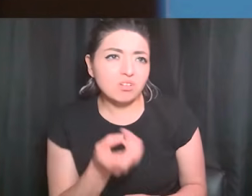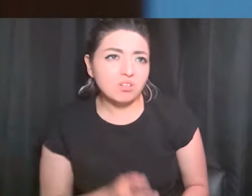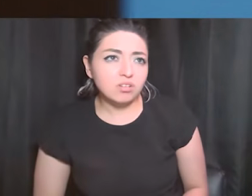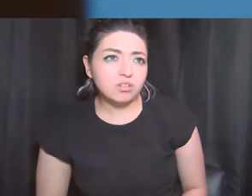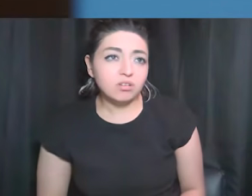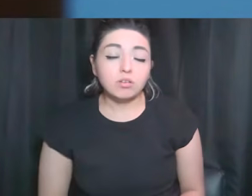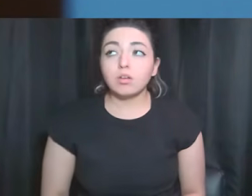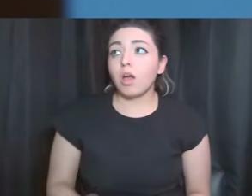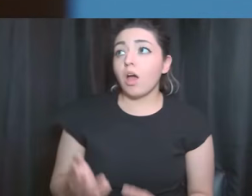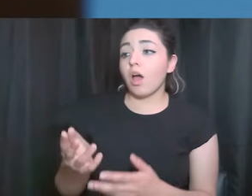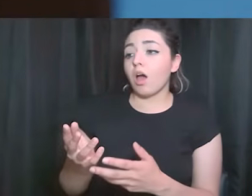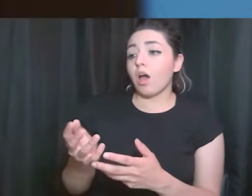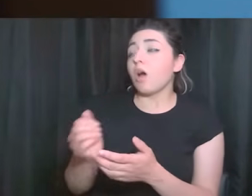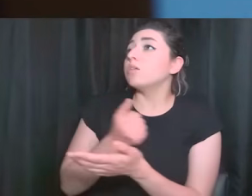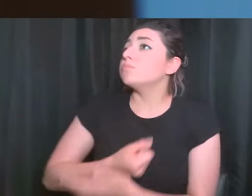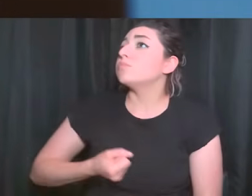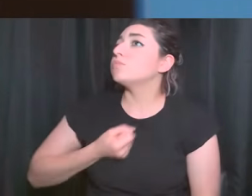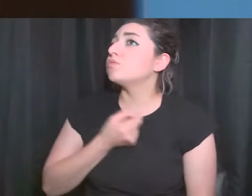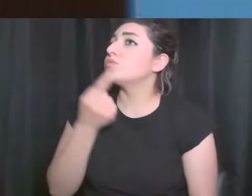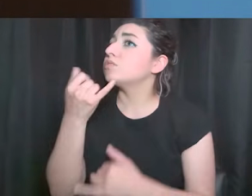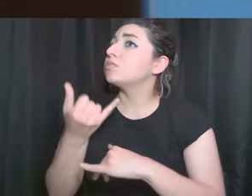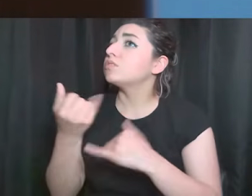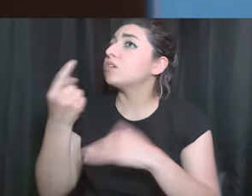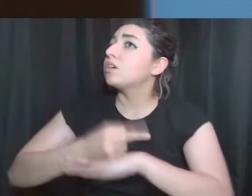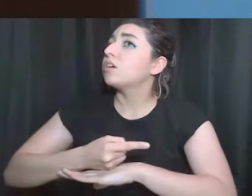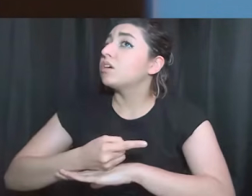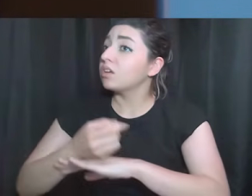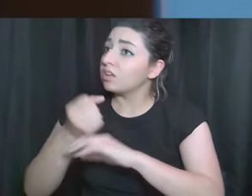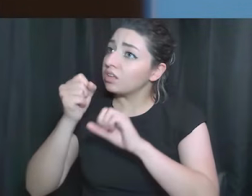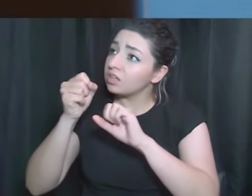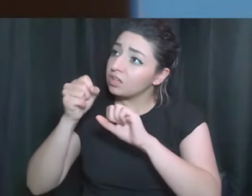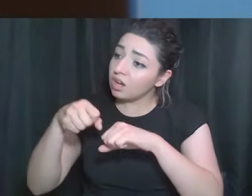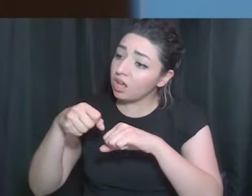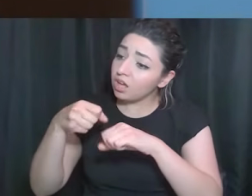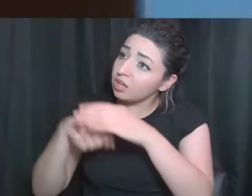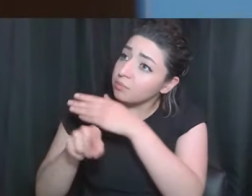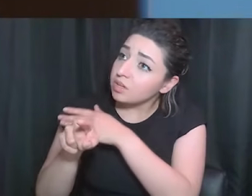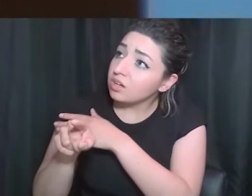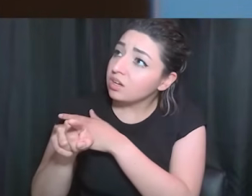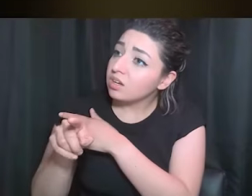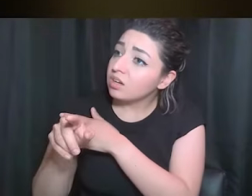What do you want? I wanted to apologize for today. Can I come in?